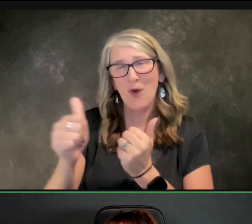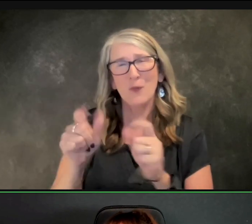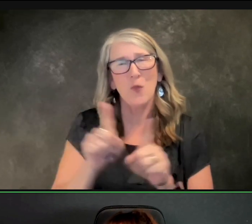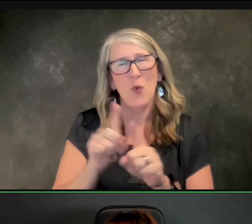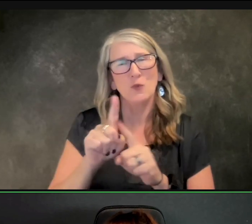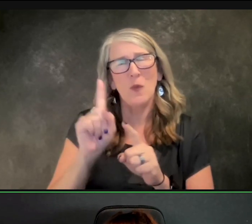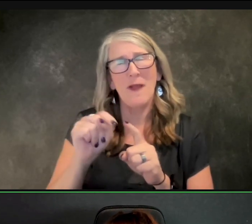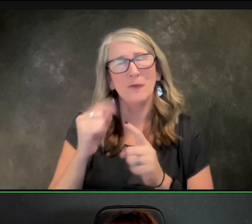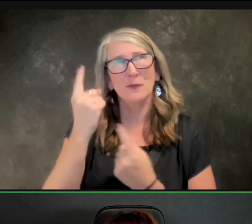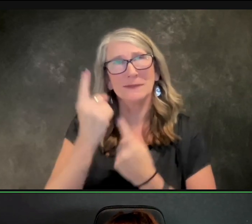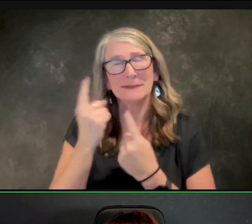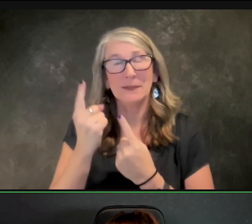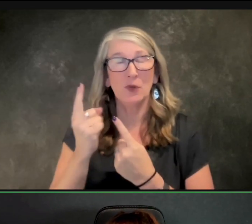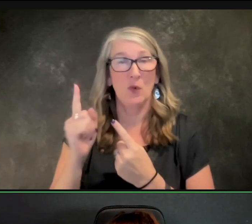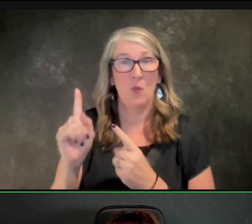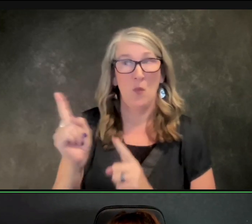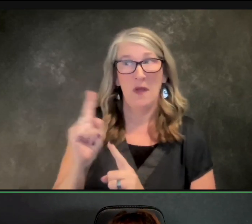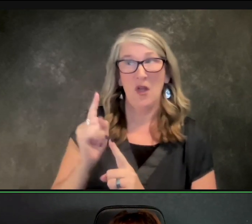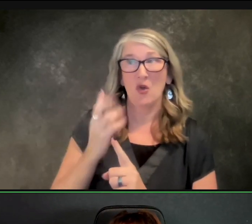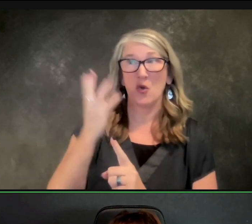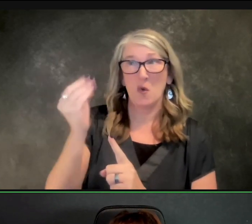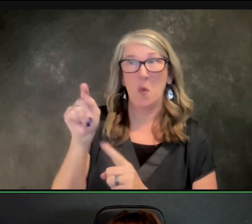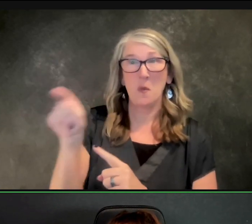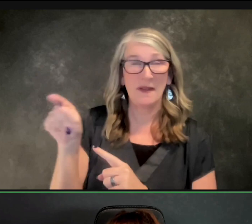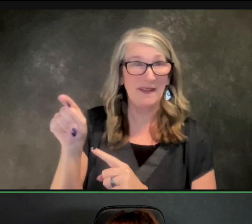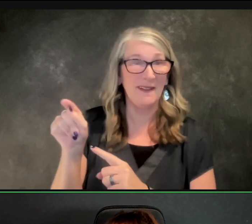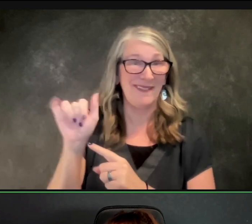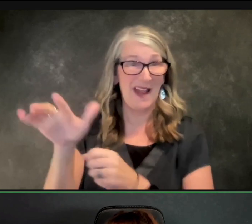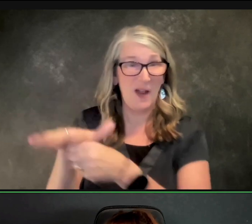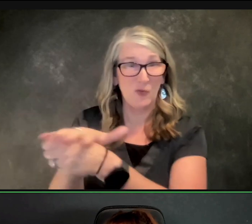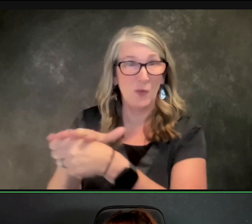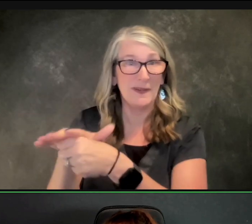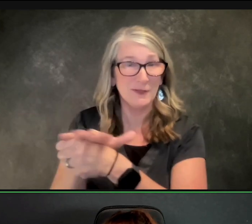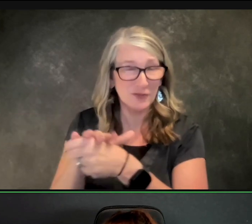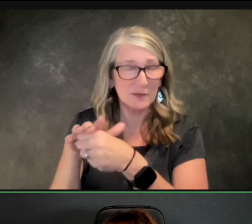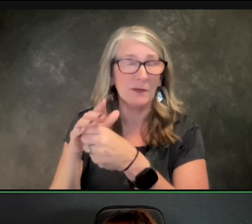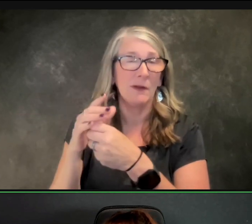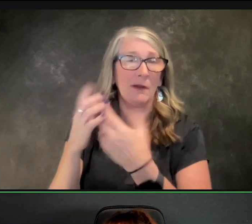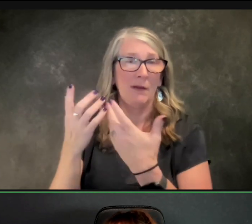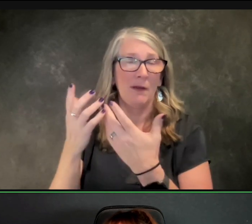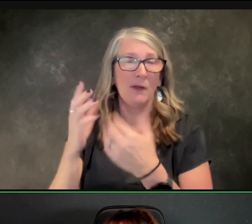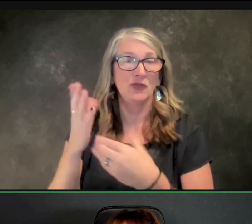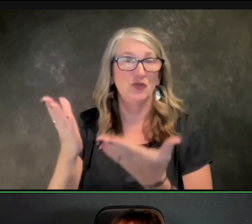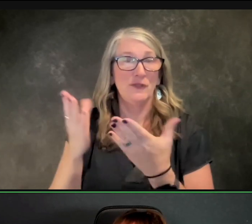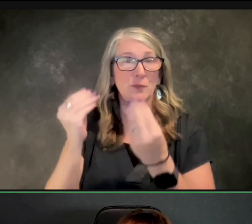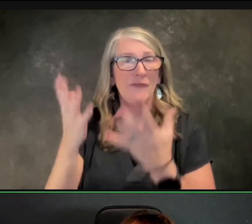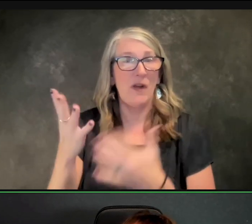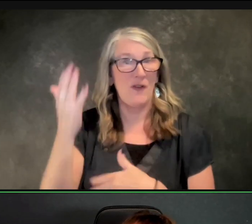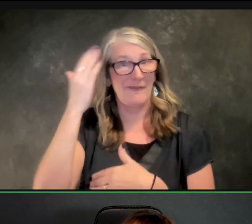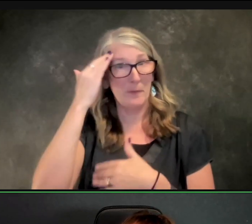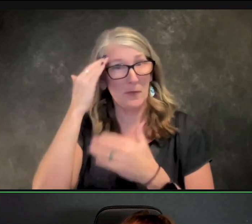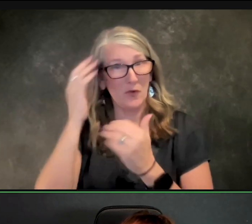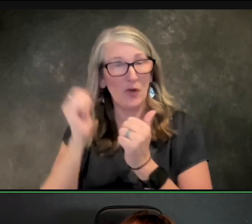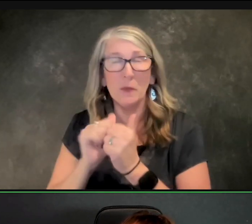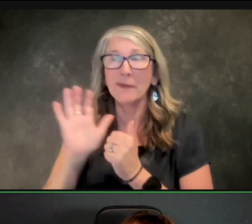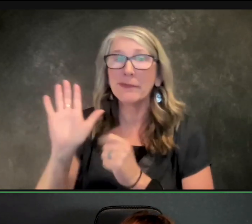Their communication preferences are so important to consider. When they're going to a specific location,